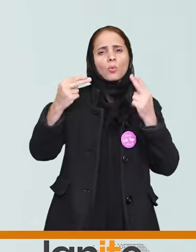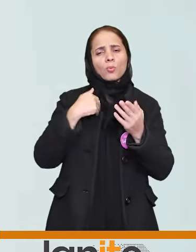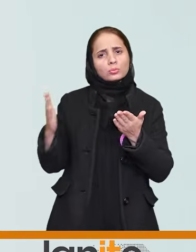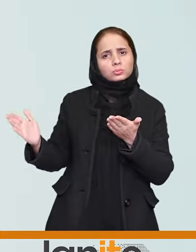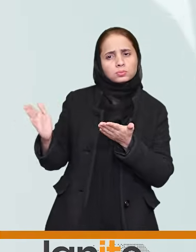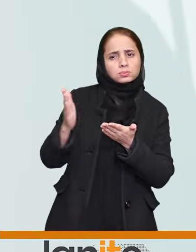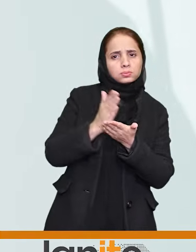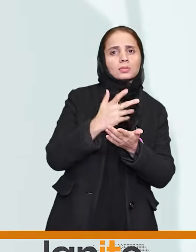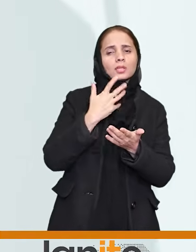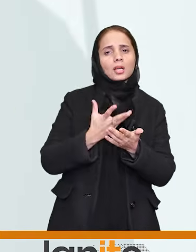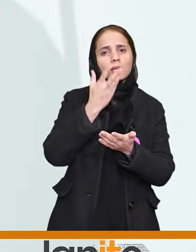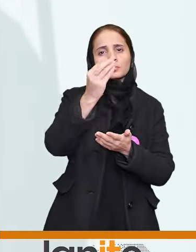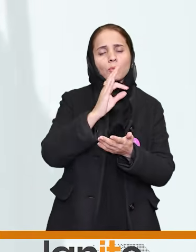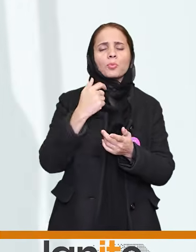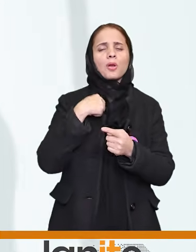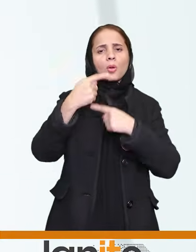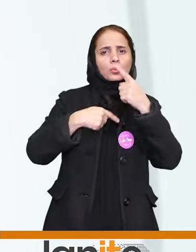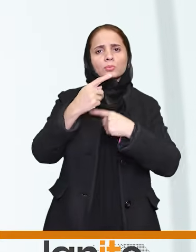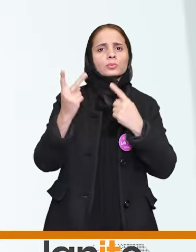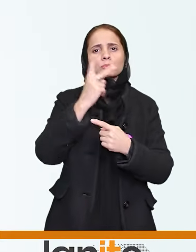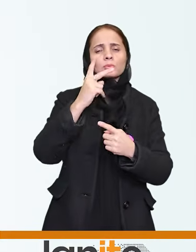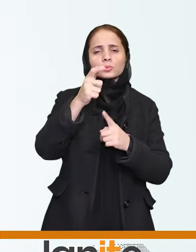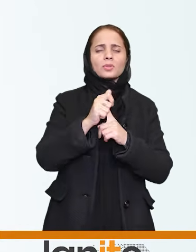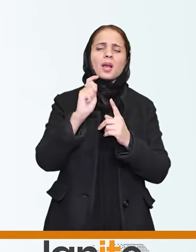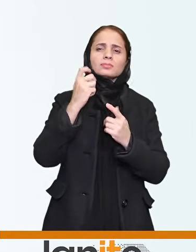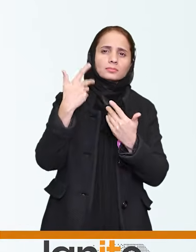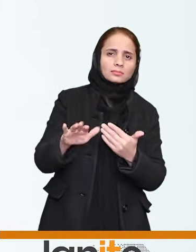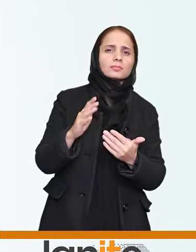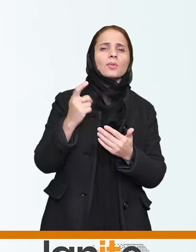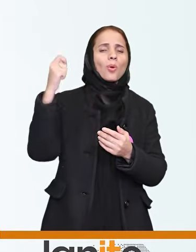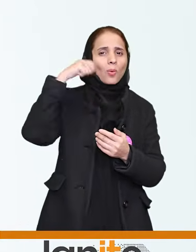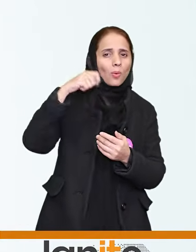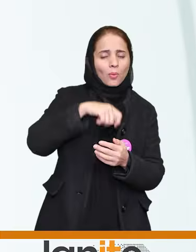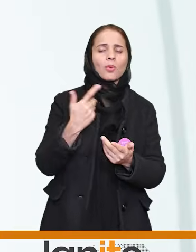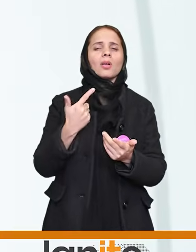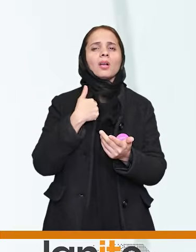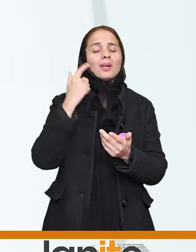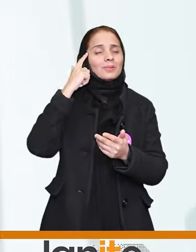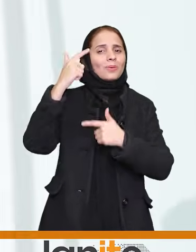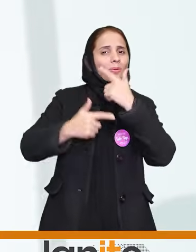that now I need not to say that I have come a long way through hard